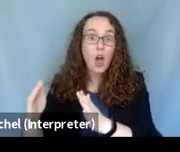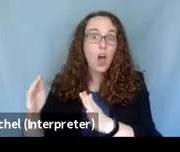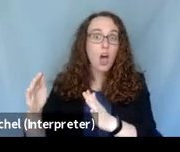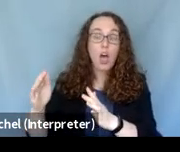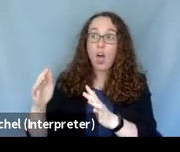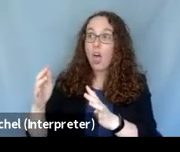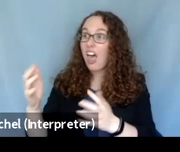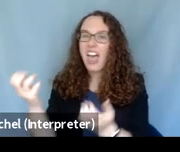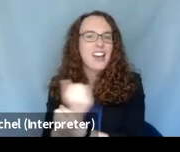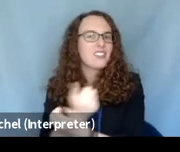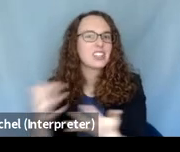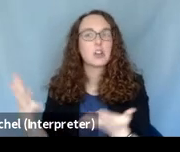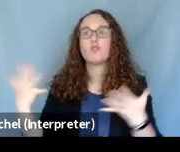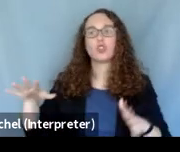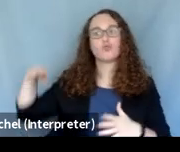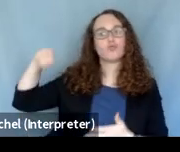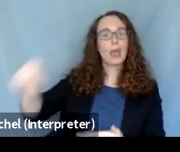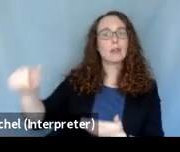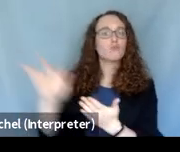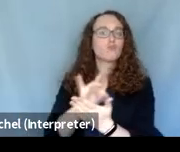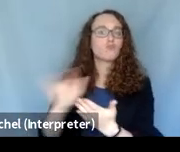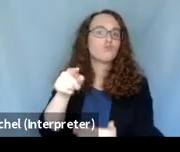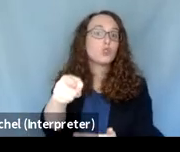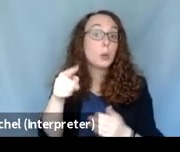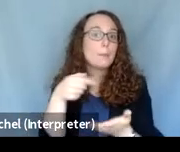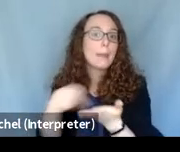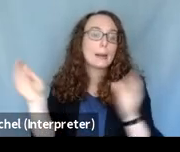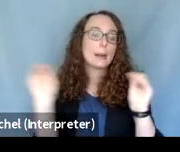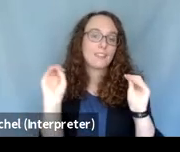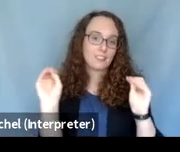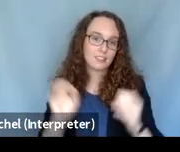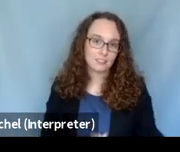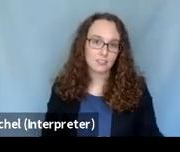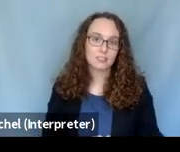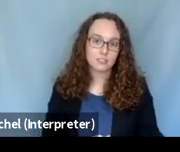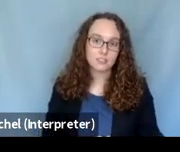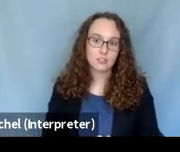so you're taking care of quite well. For information... if you're interested